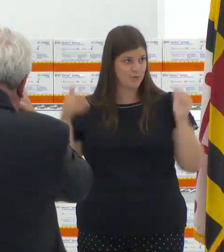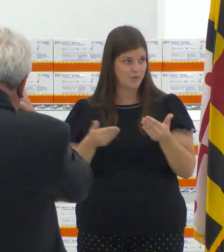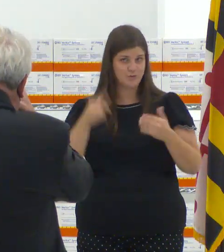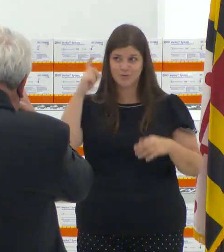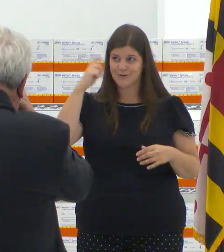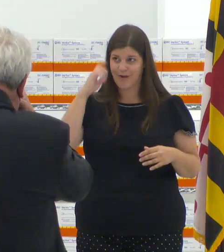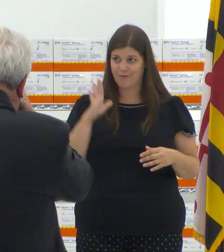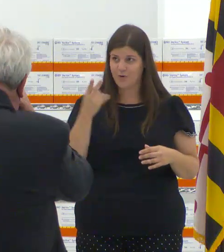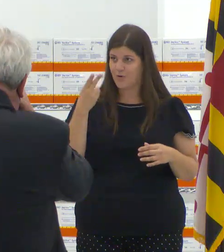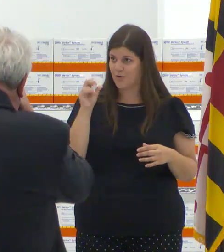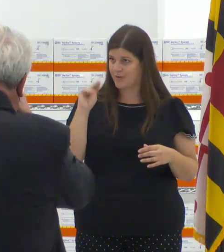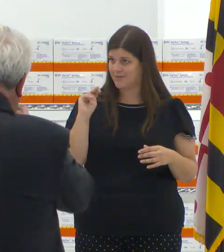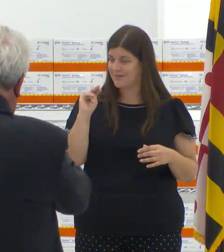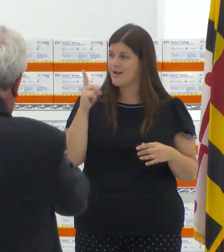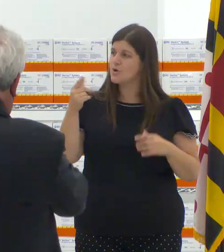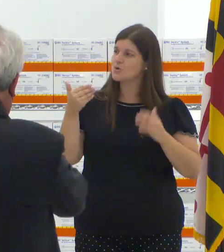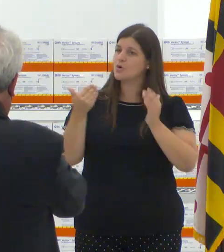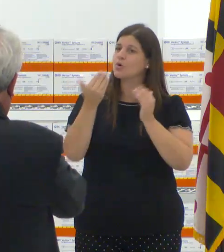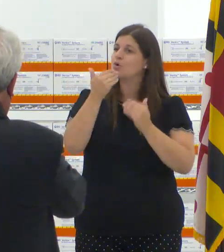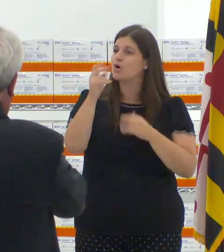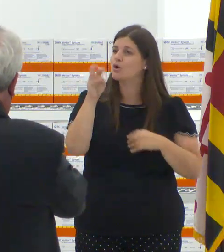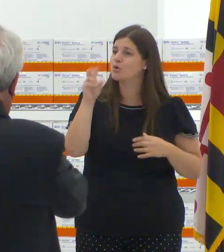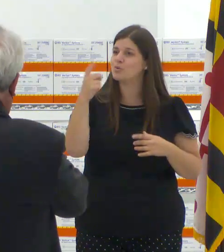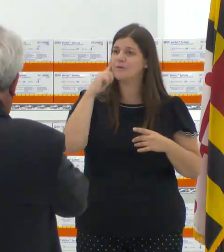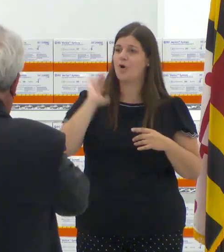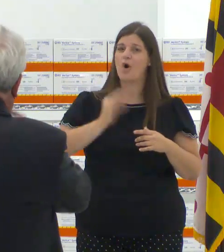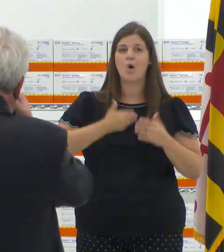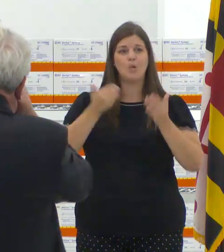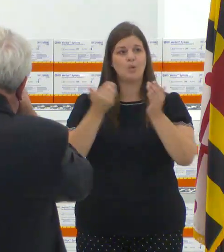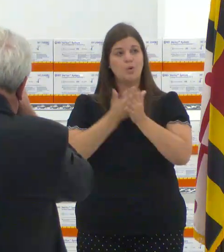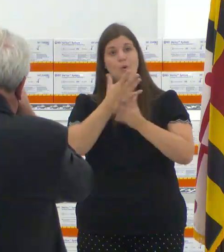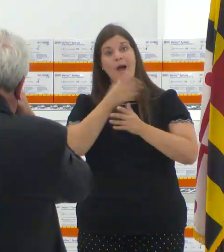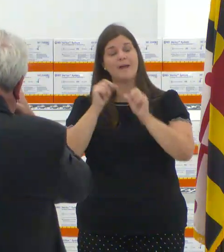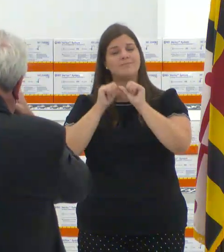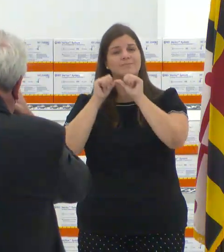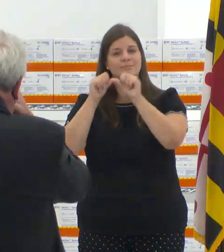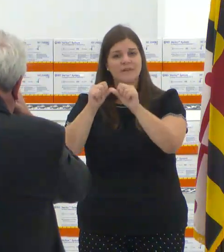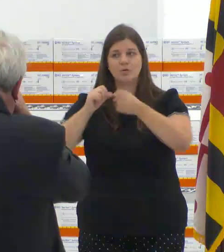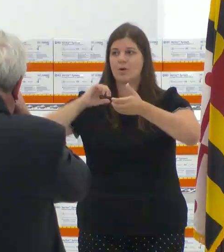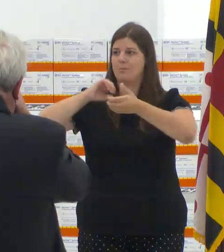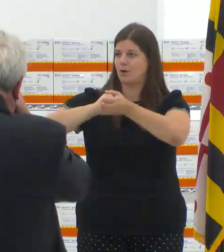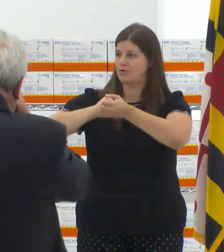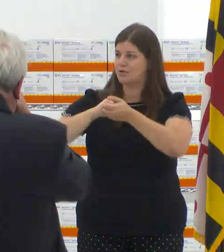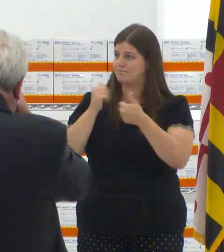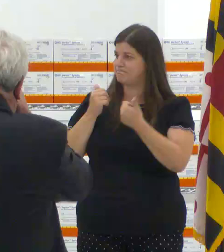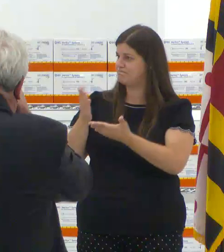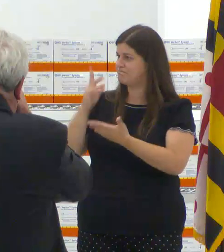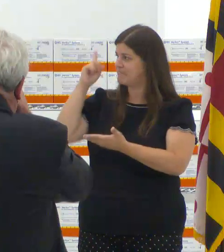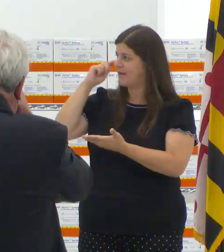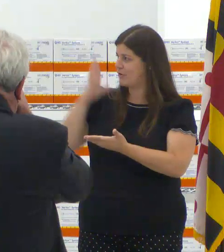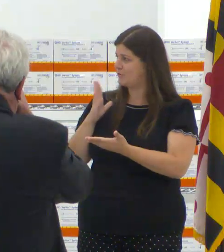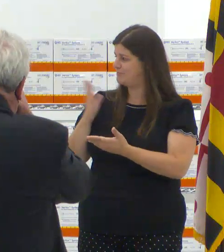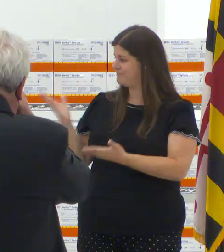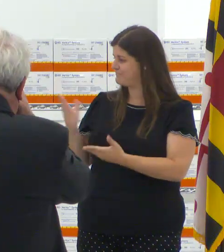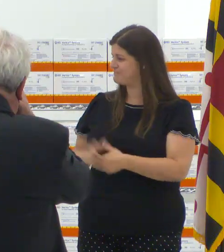overwhelmingly re-elected in November of 2018 and history of the state. the became the second Republican Governor to be re-elected in the